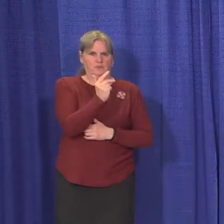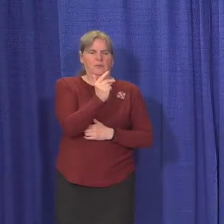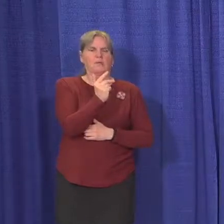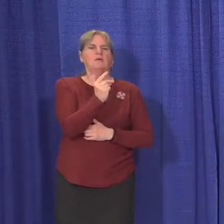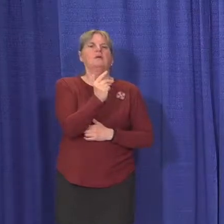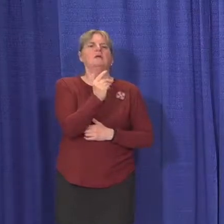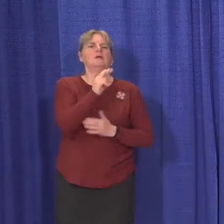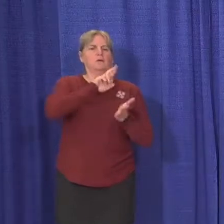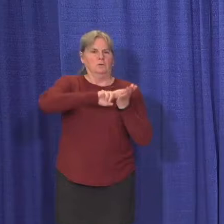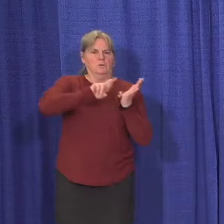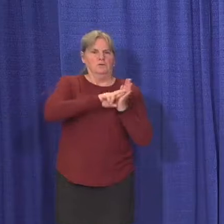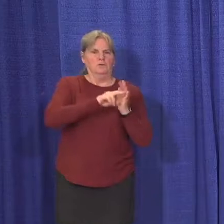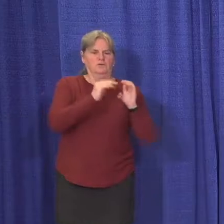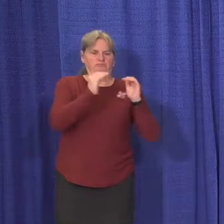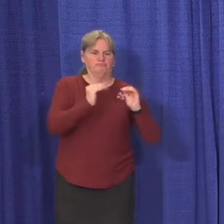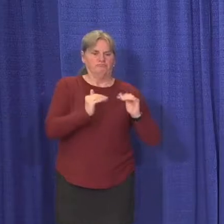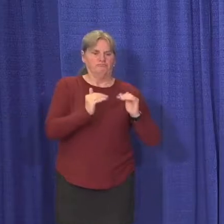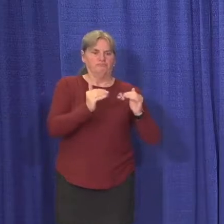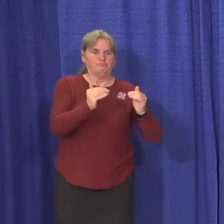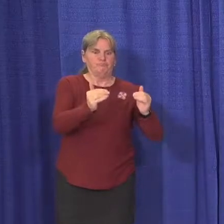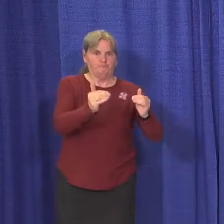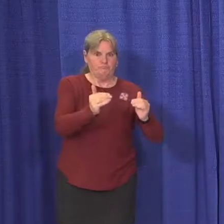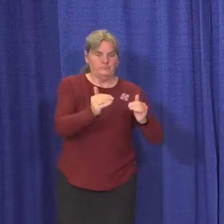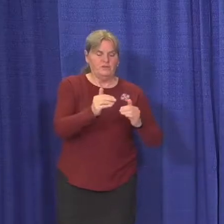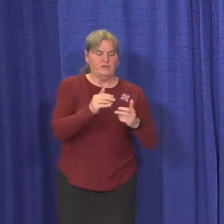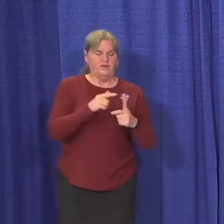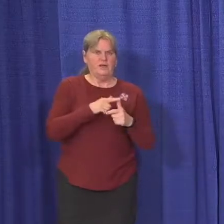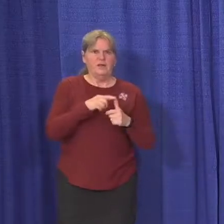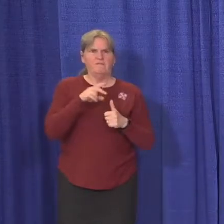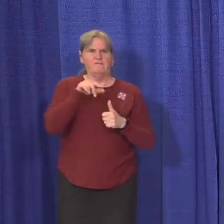There is still phage three clinical trials.